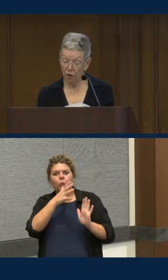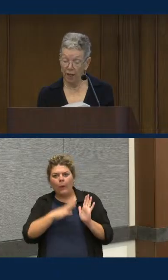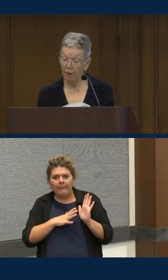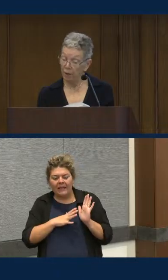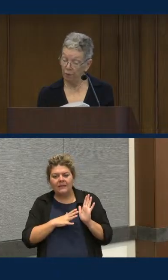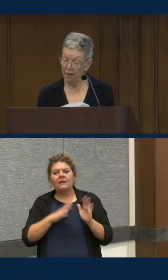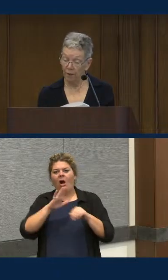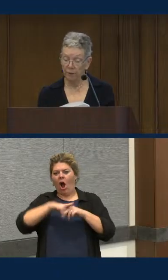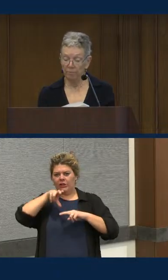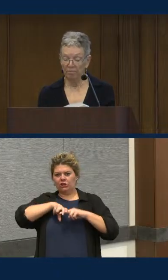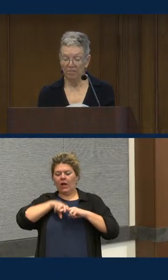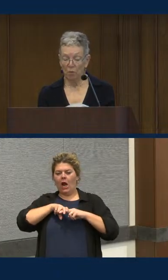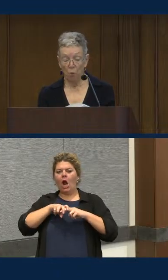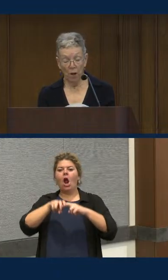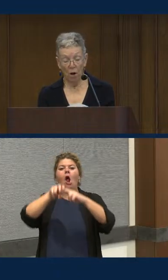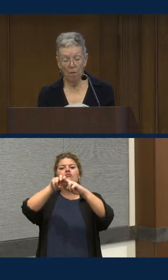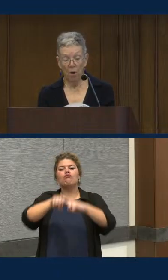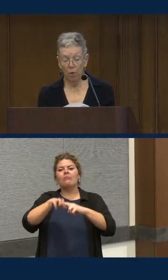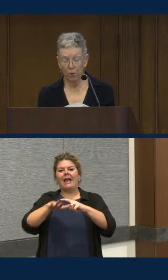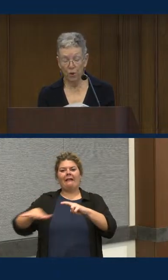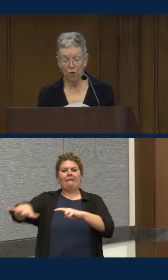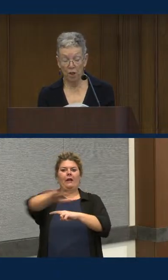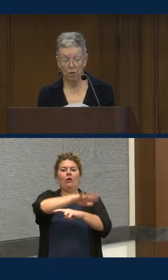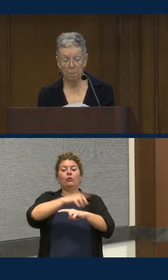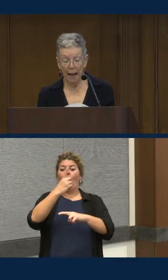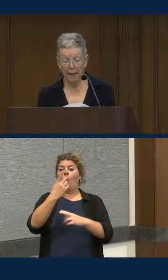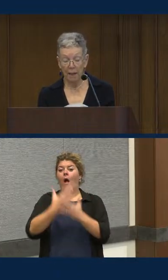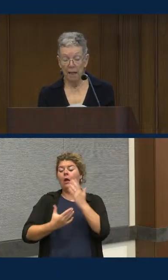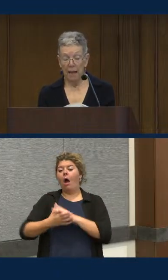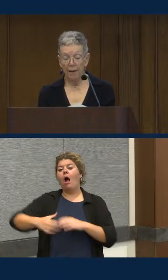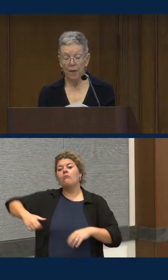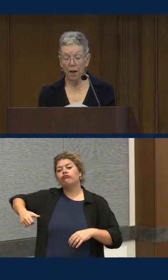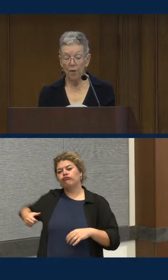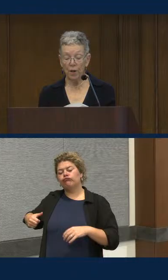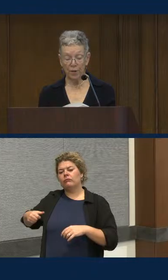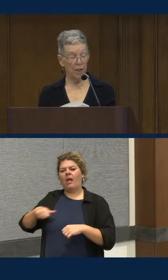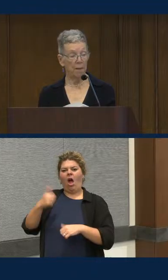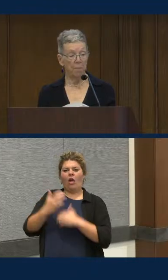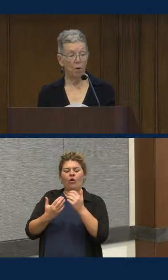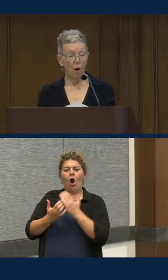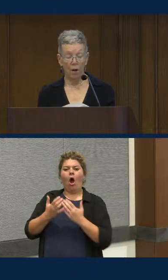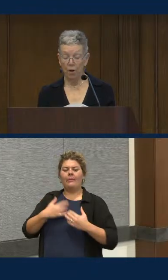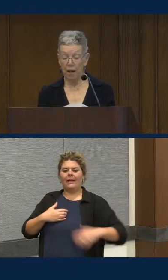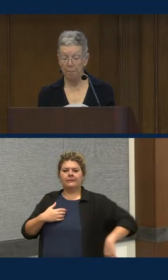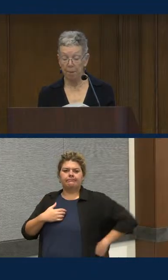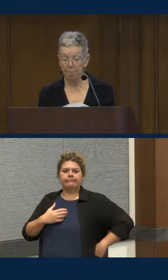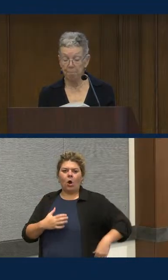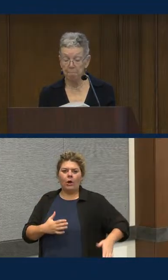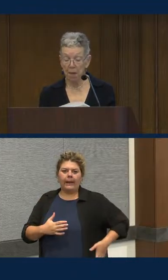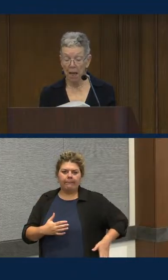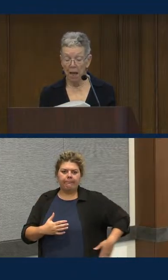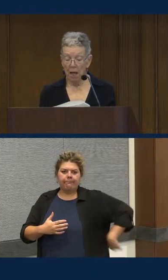One arm holds the chair's back, and the other is akimbo on her